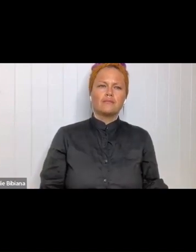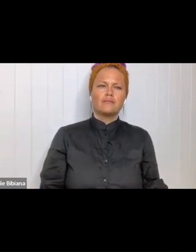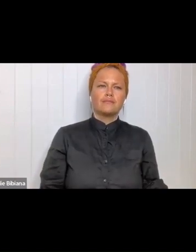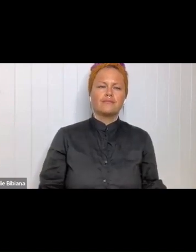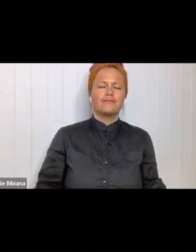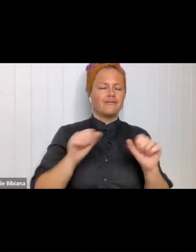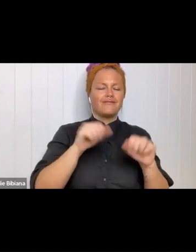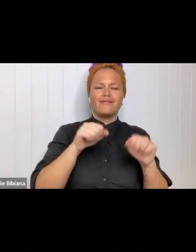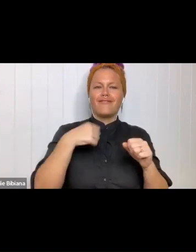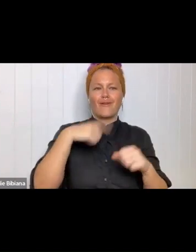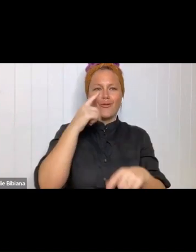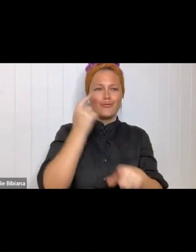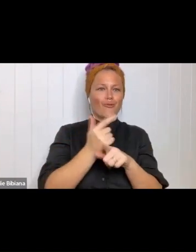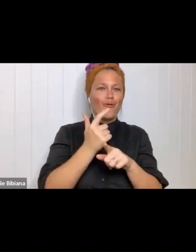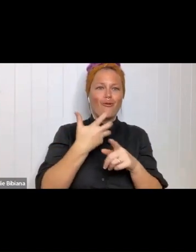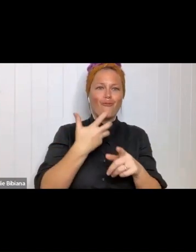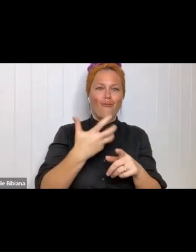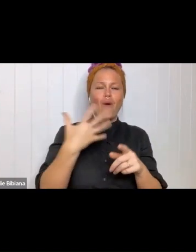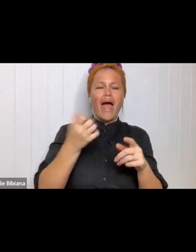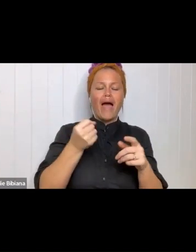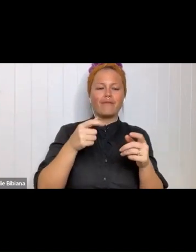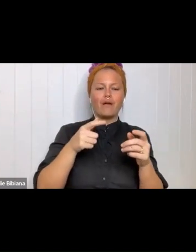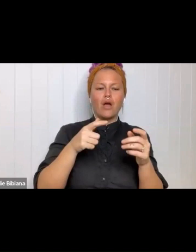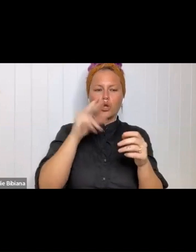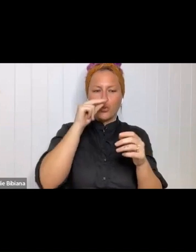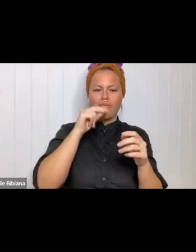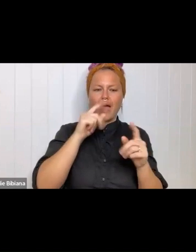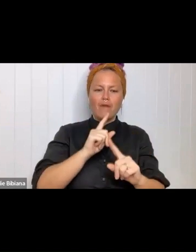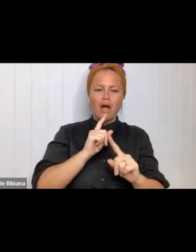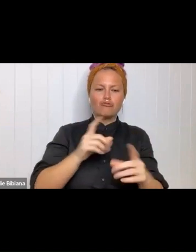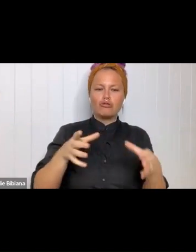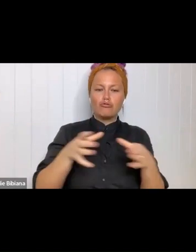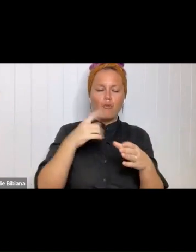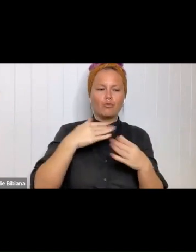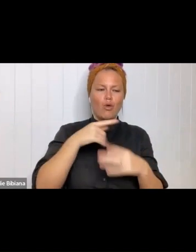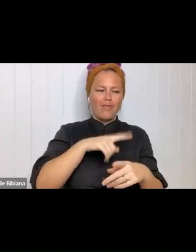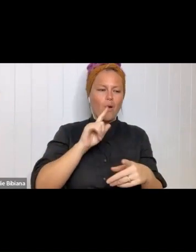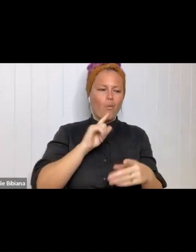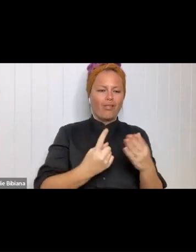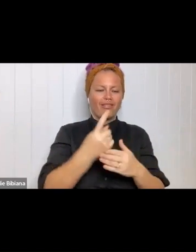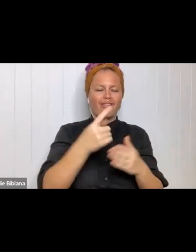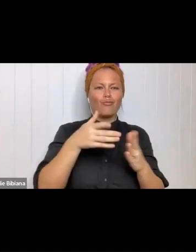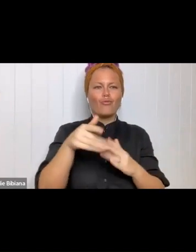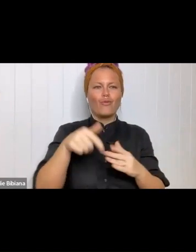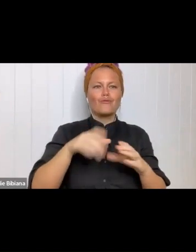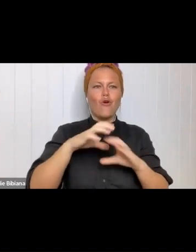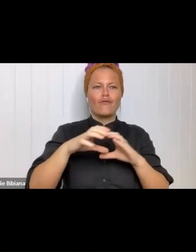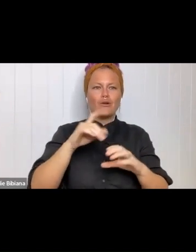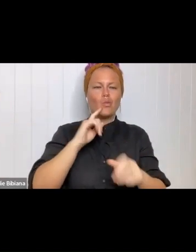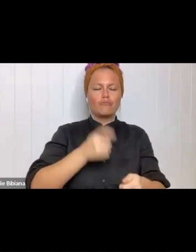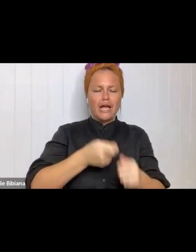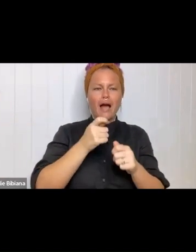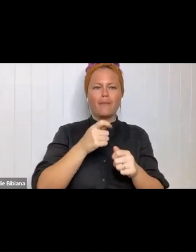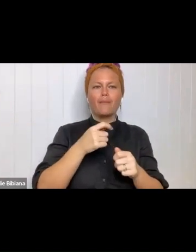more, we've got a use advisory group, I'm sure that will come up through the conversation, which I think is also really